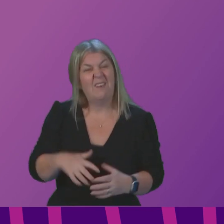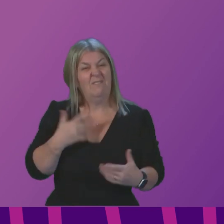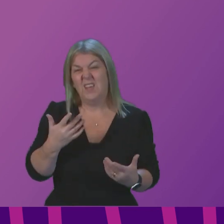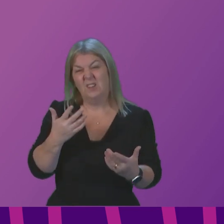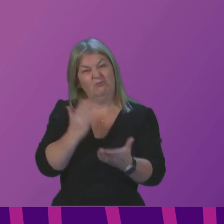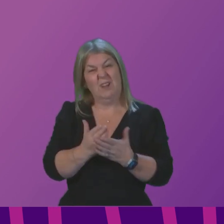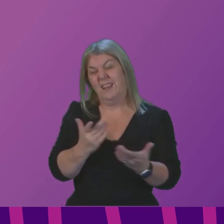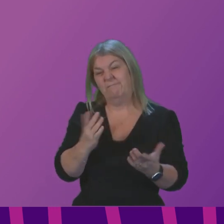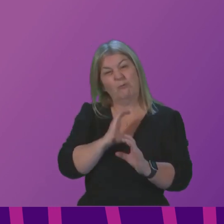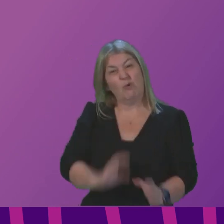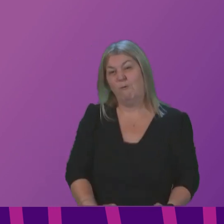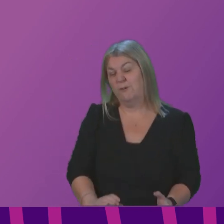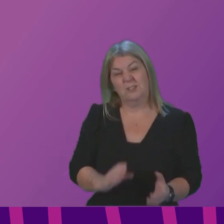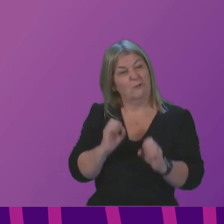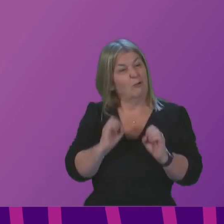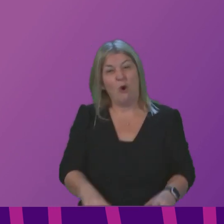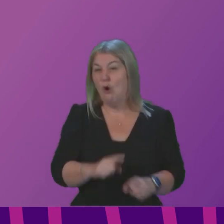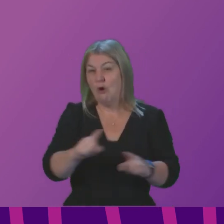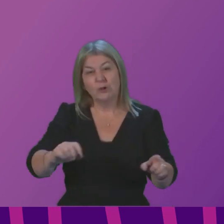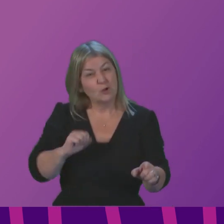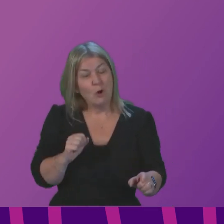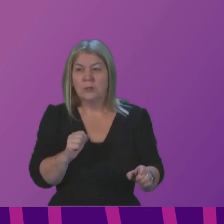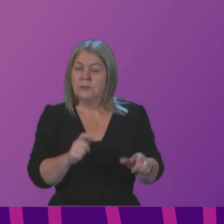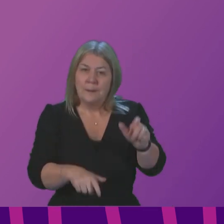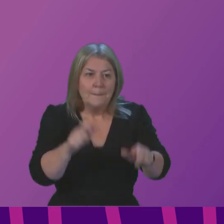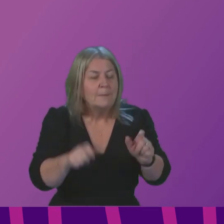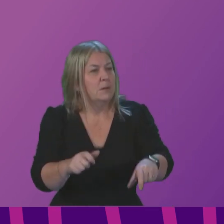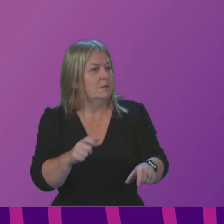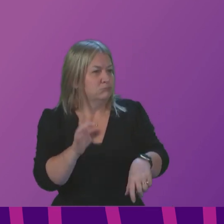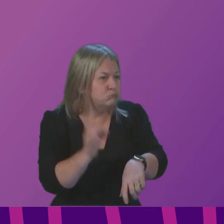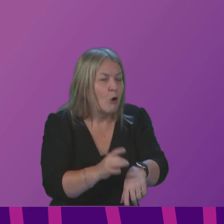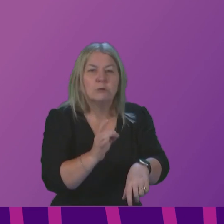parents and the public. Given everything that has already happened, and everything that